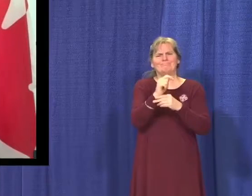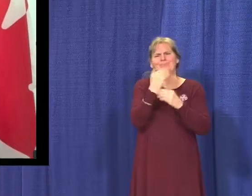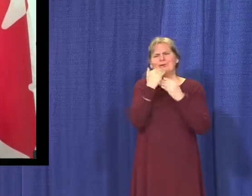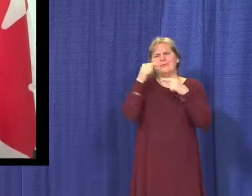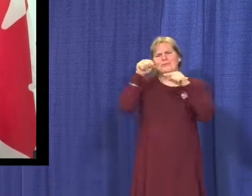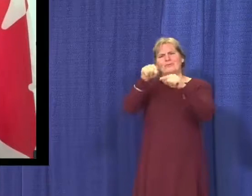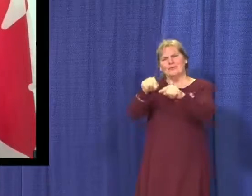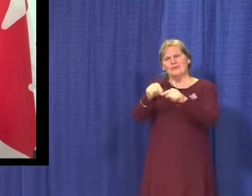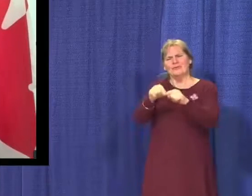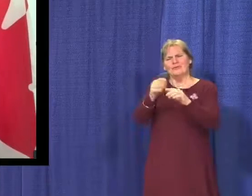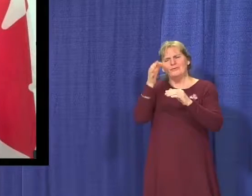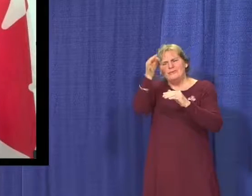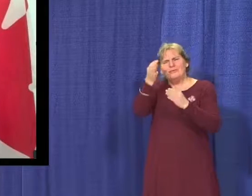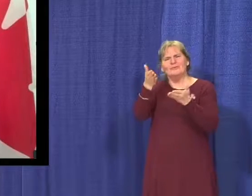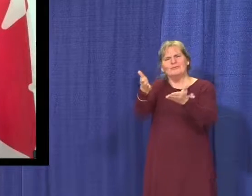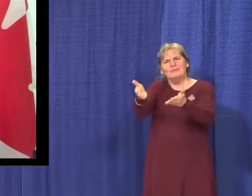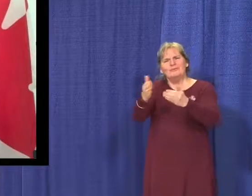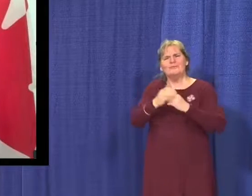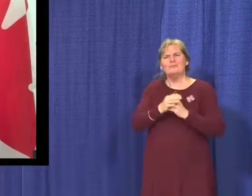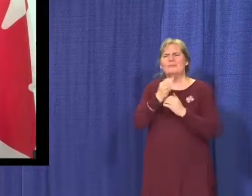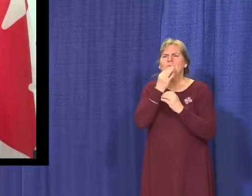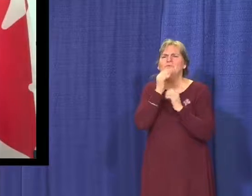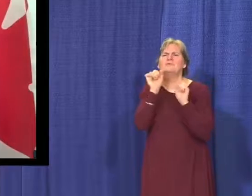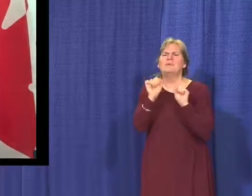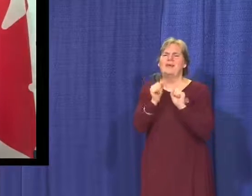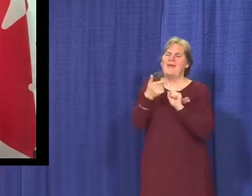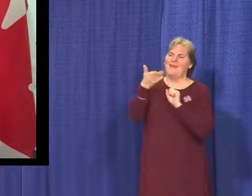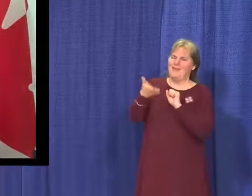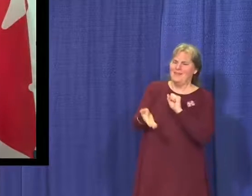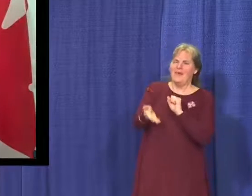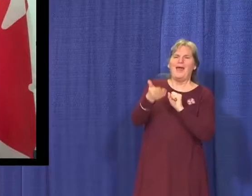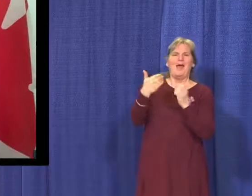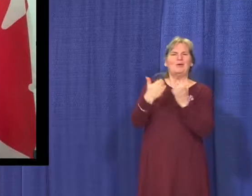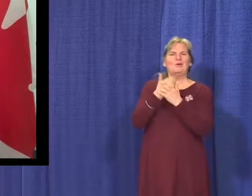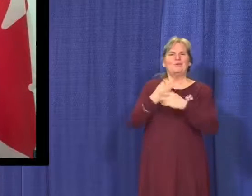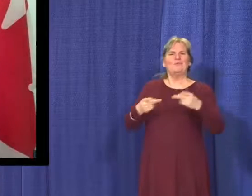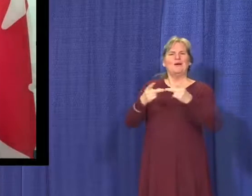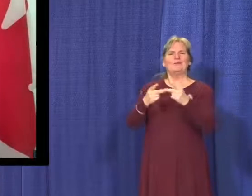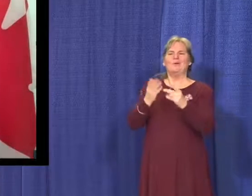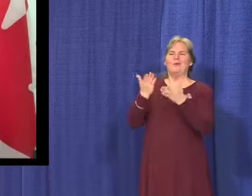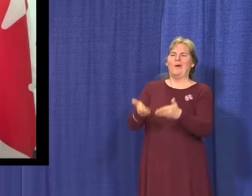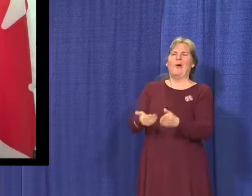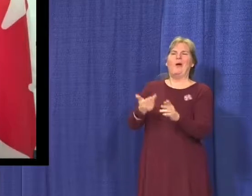best in their future as they soon will be able to call these wonderful developments home.